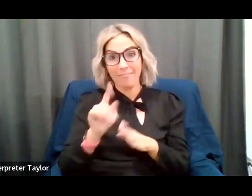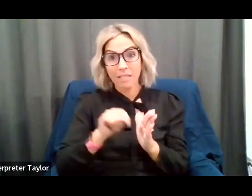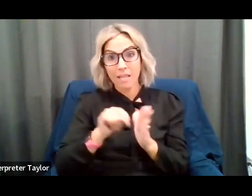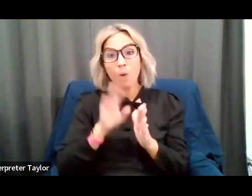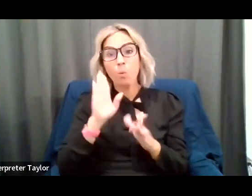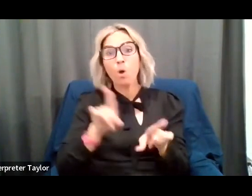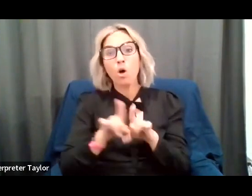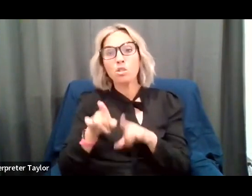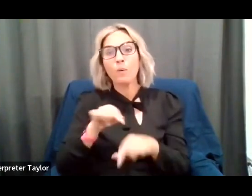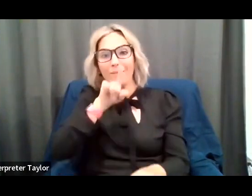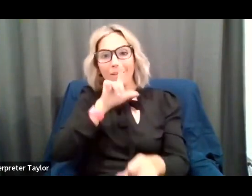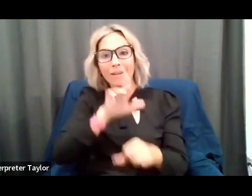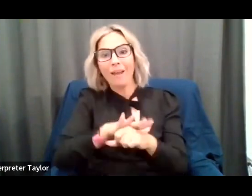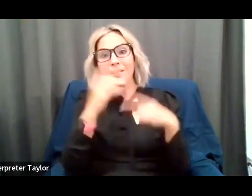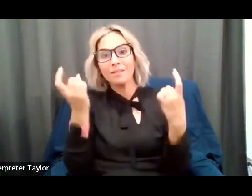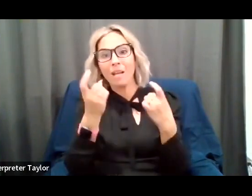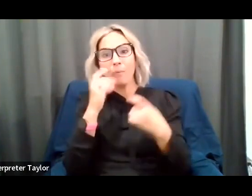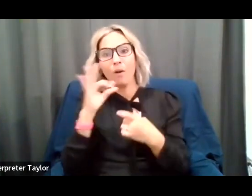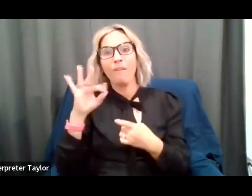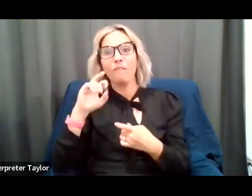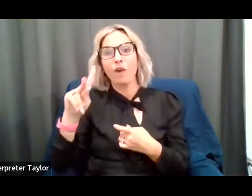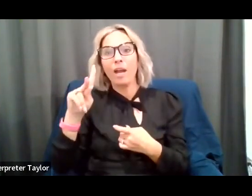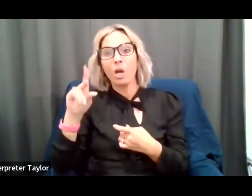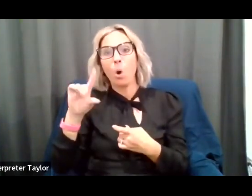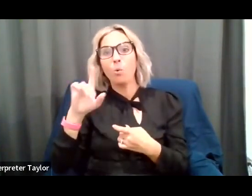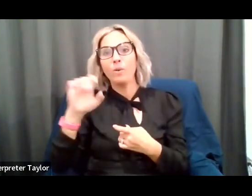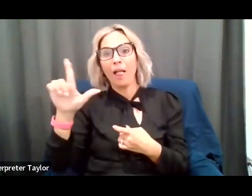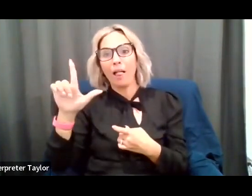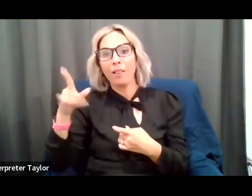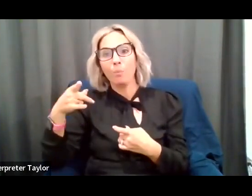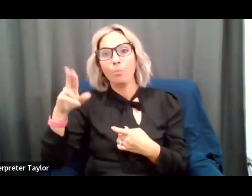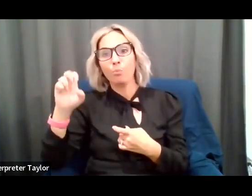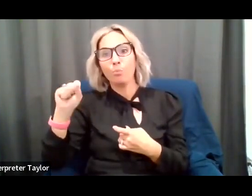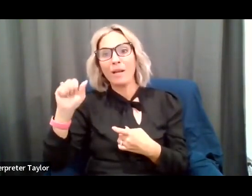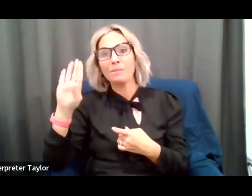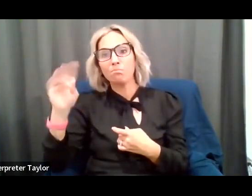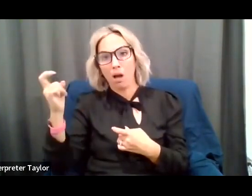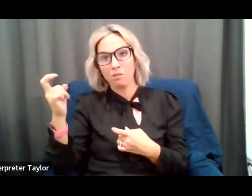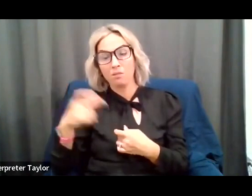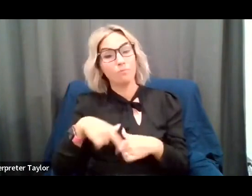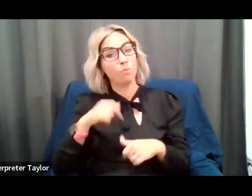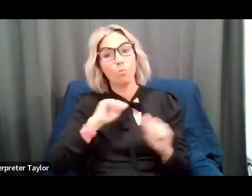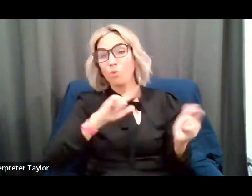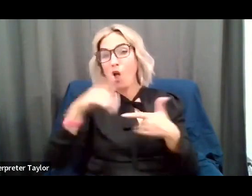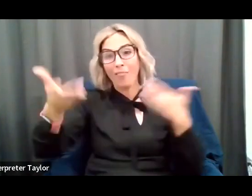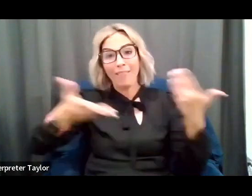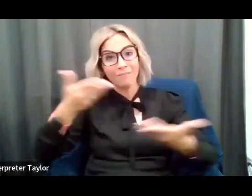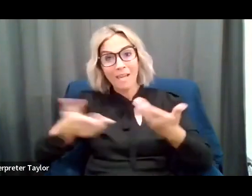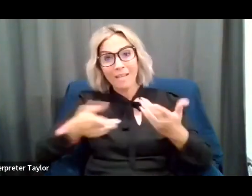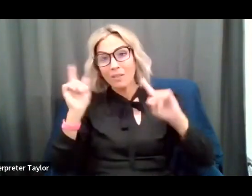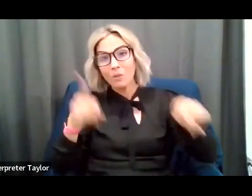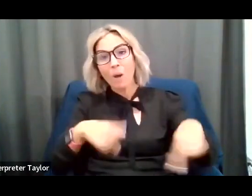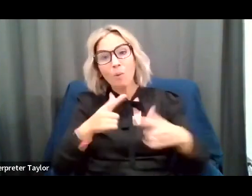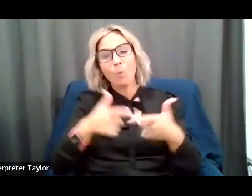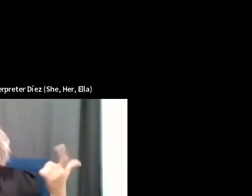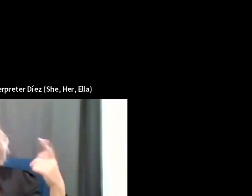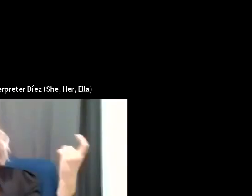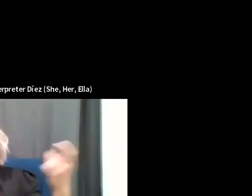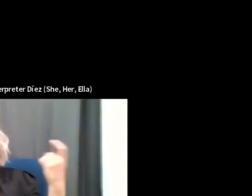the dedication ceremony of the Frank O'Dell Press Box. All are invited to attend. We want to have a big celebration for our Homecoming,